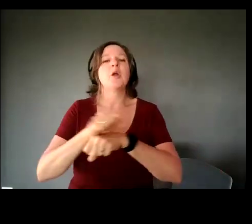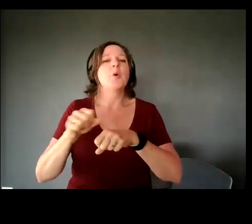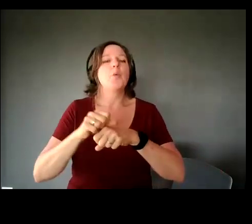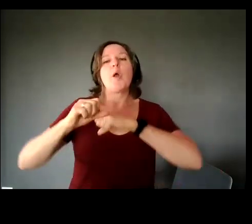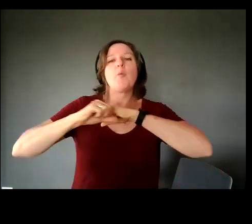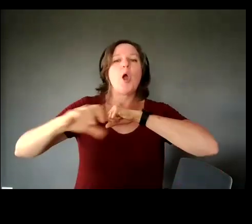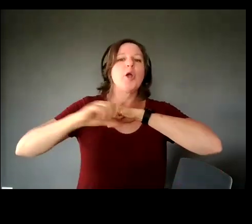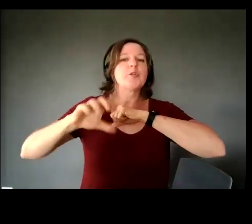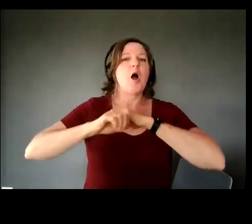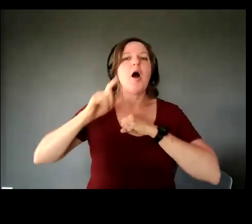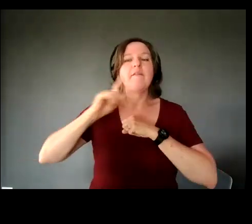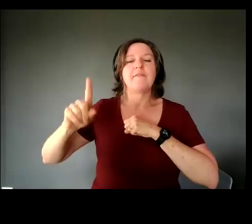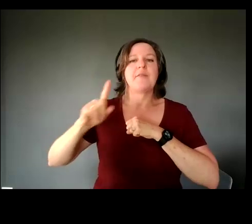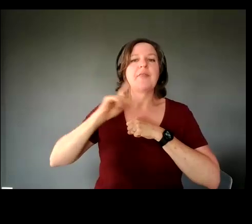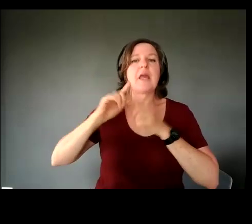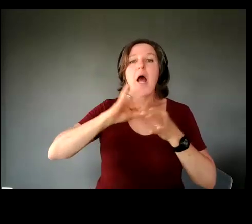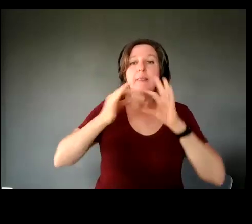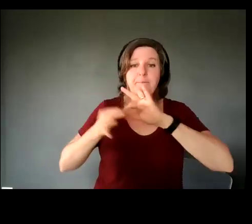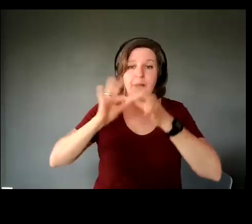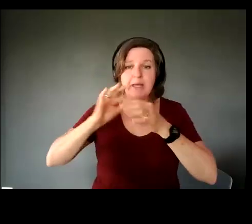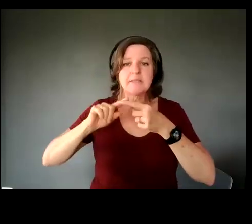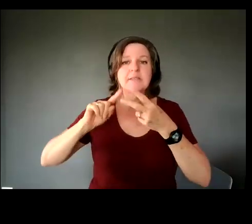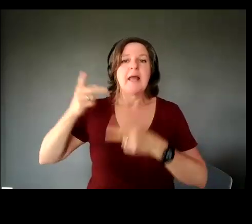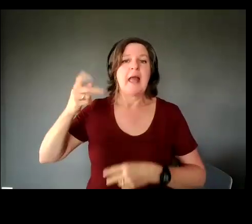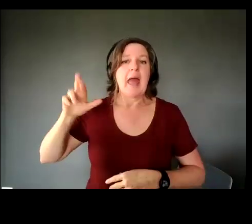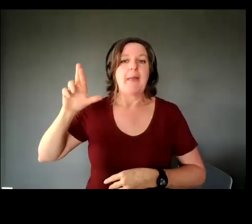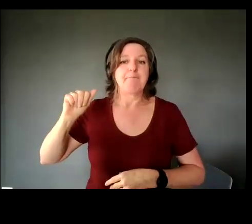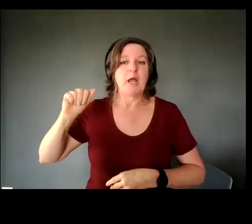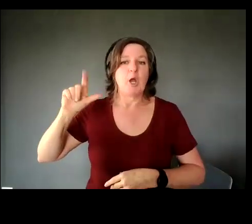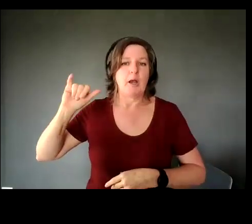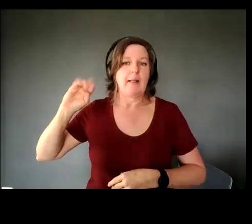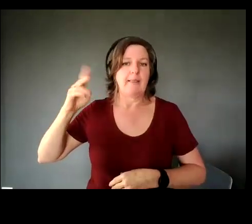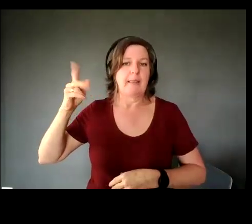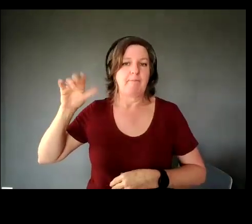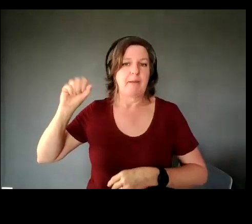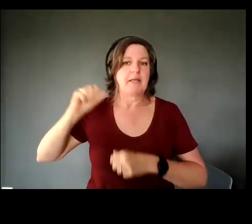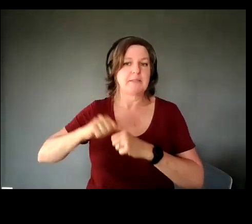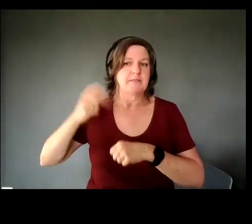Olympics and Paralympics in Paris. The Olympics which are currently happening, talent from the